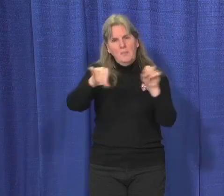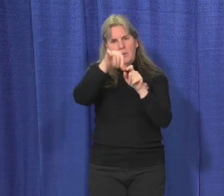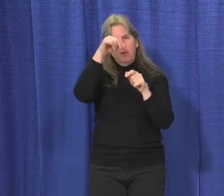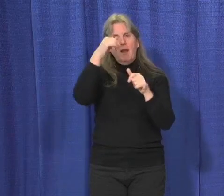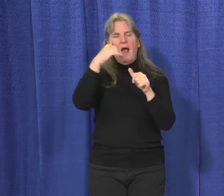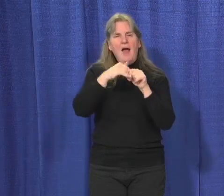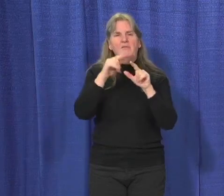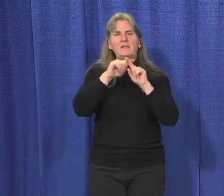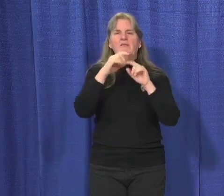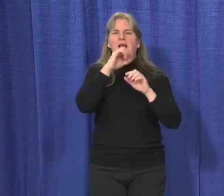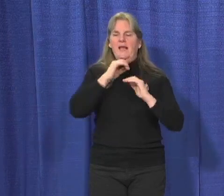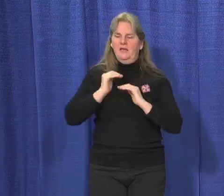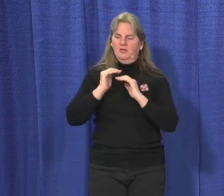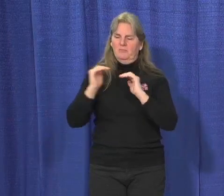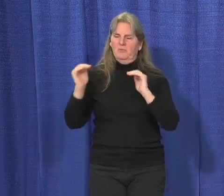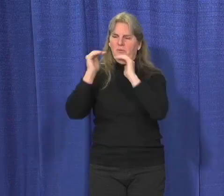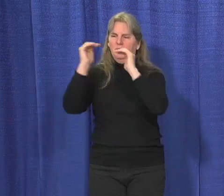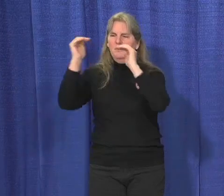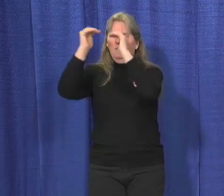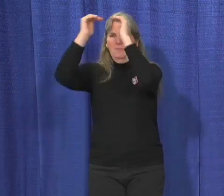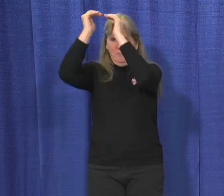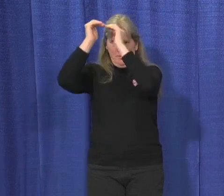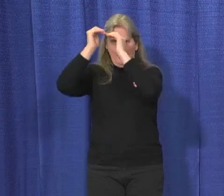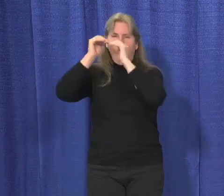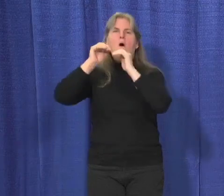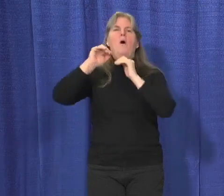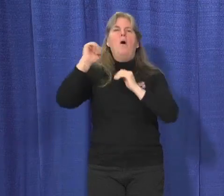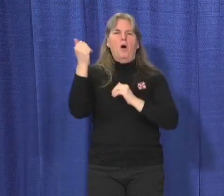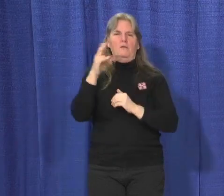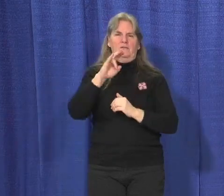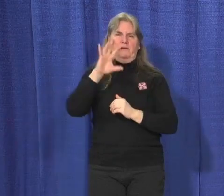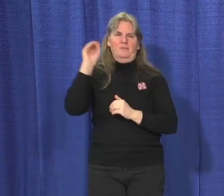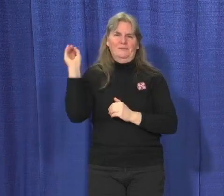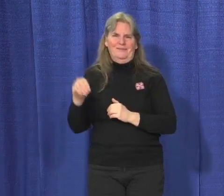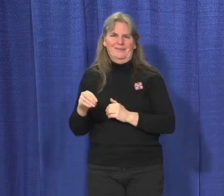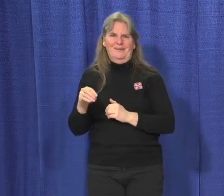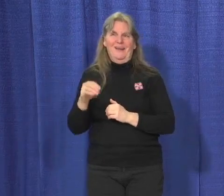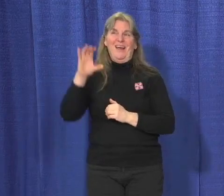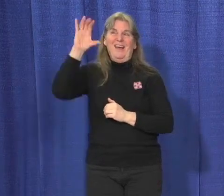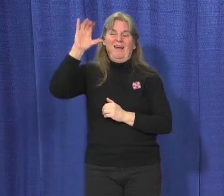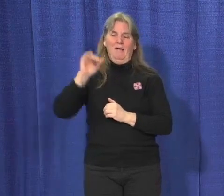we don't play nice as it were,